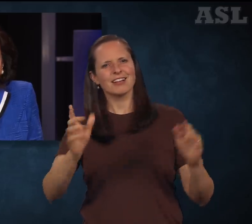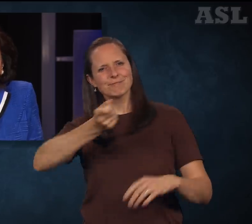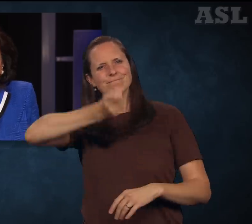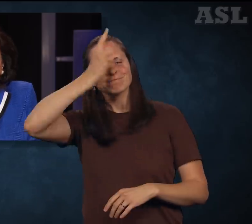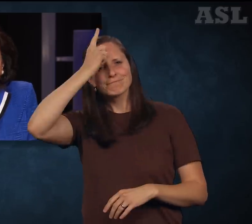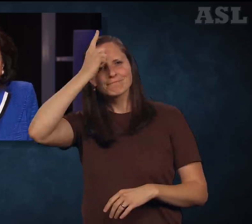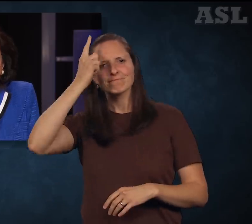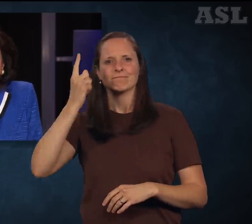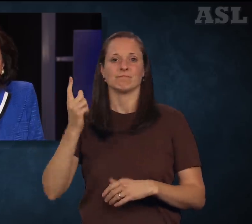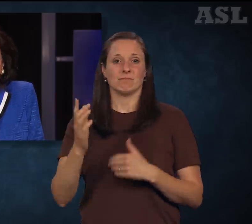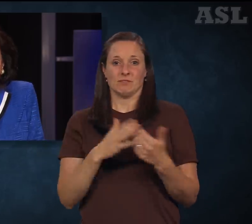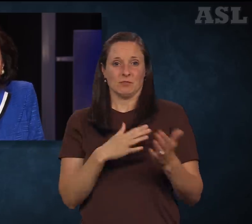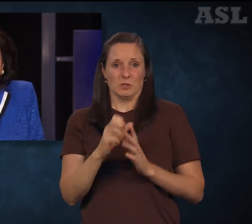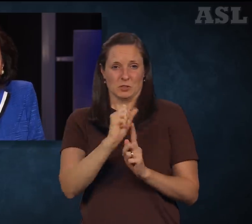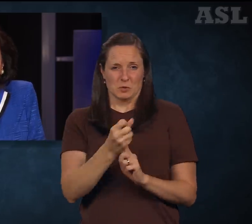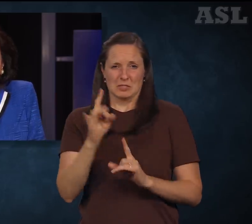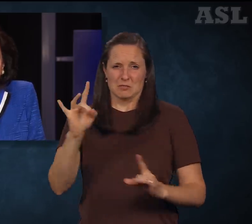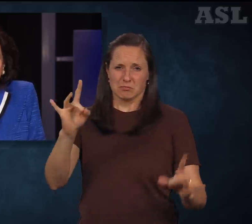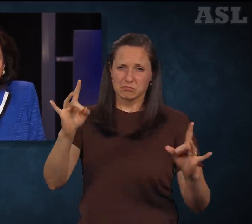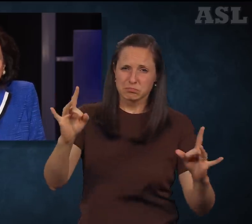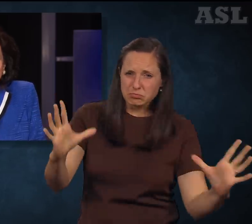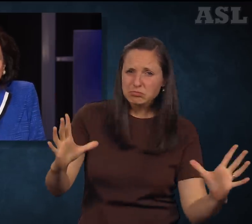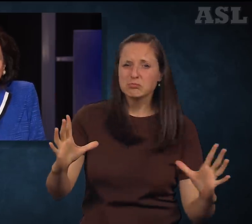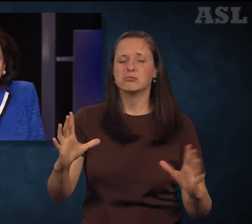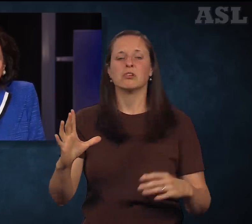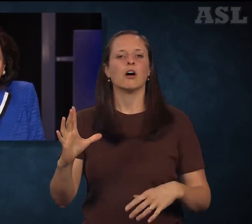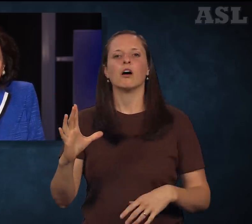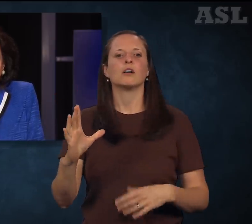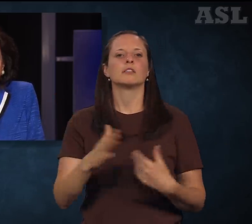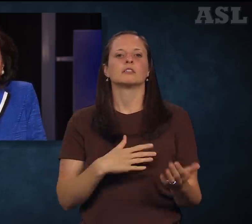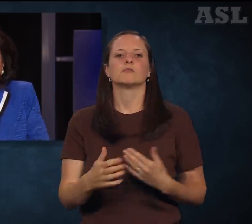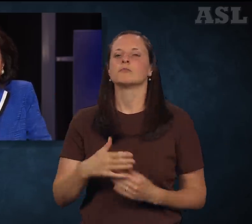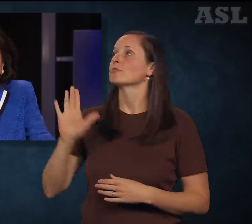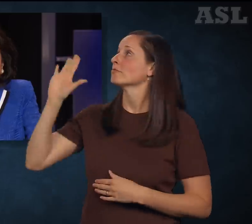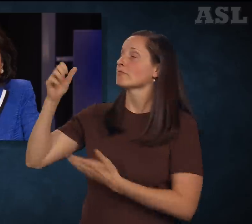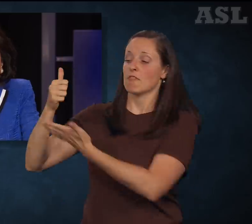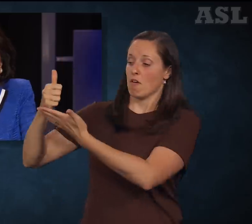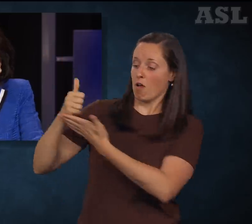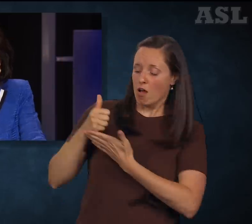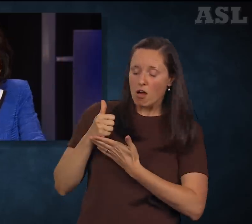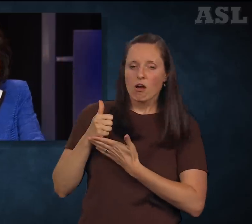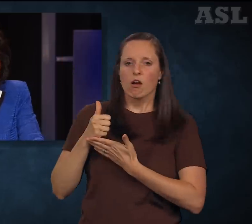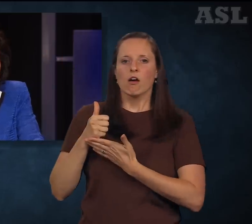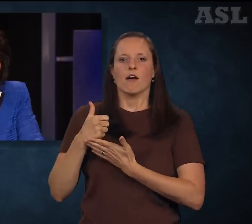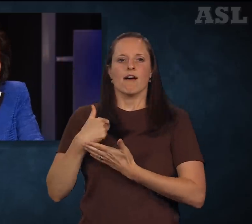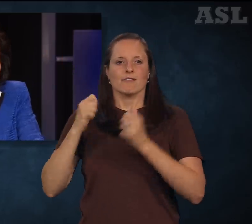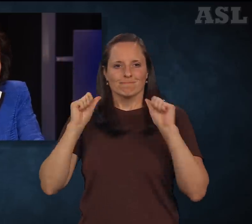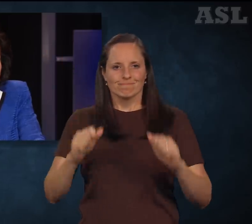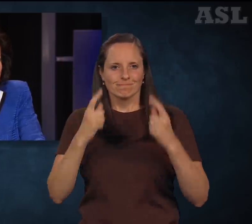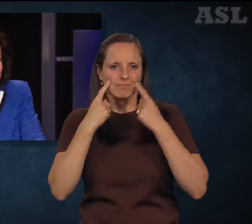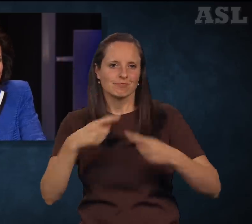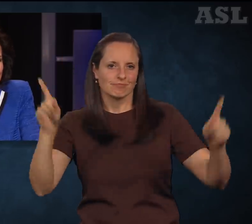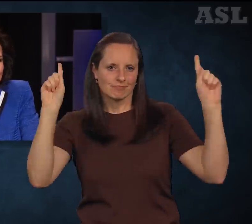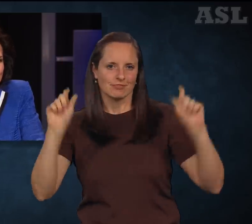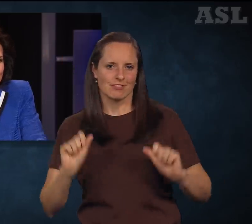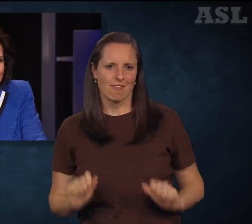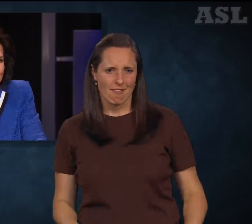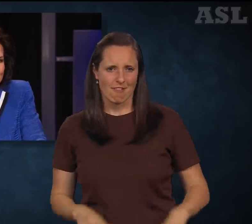MAKES SENSE TO ME NOW. WITH THE LORD'S HELP I CAN DO